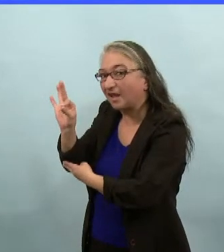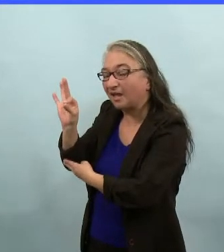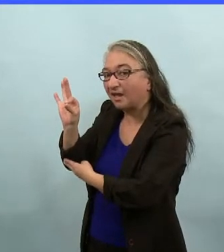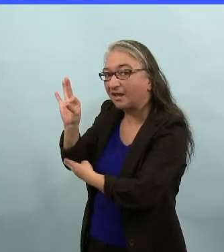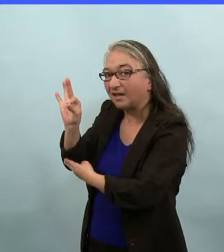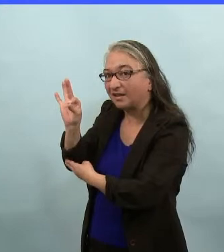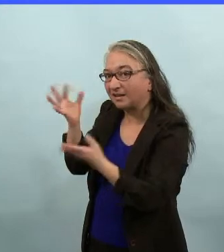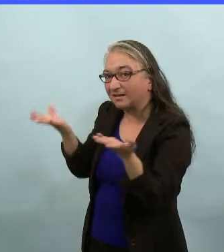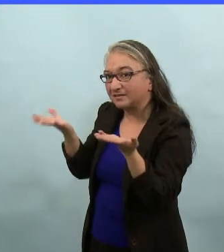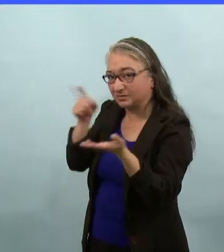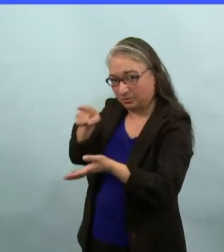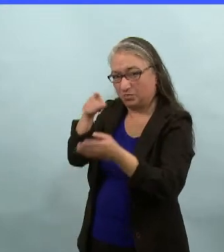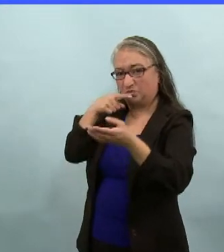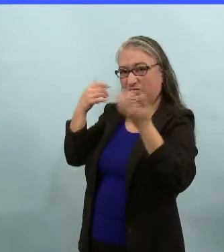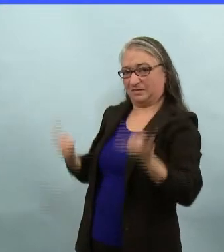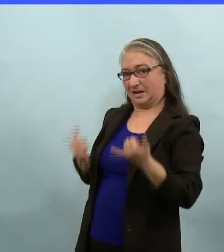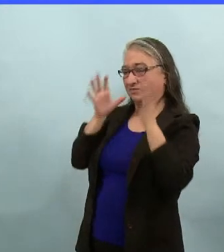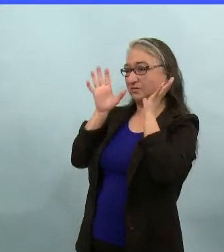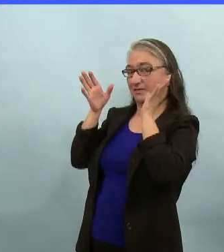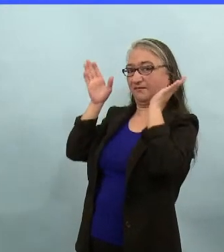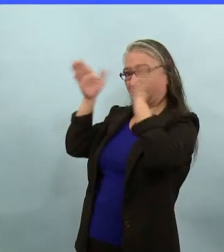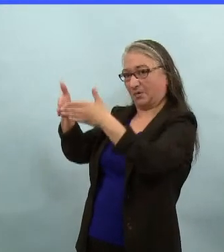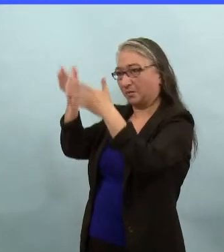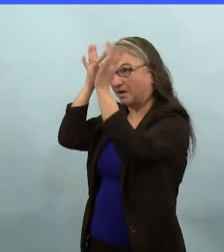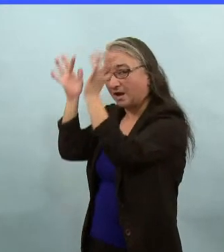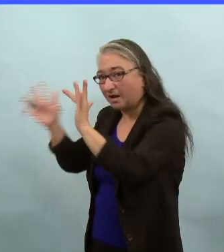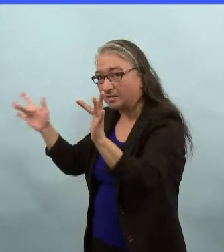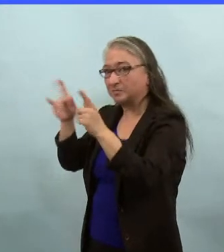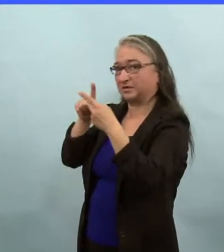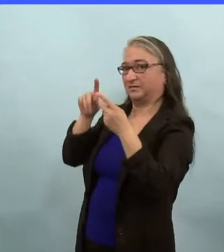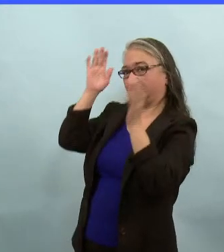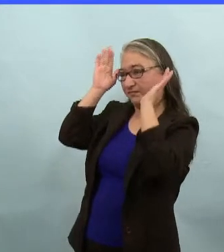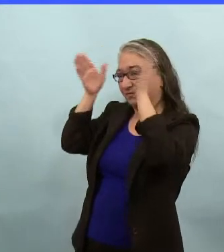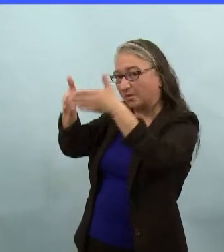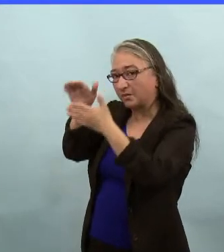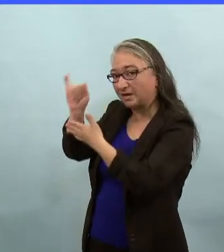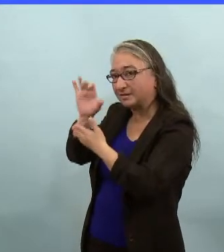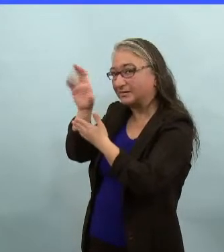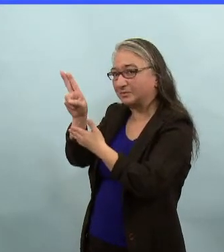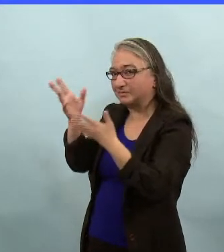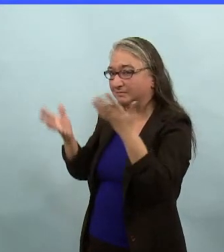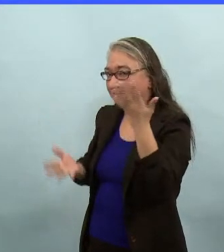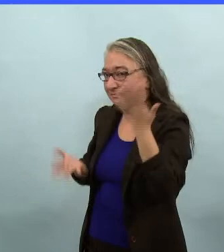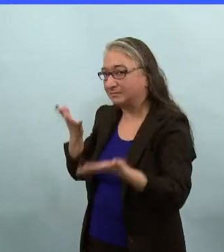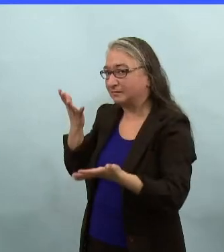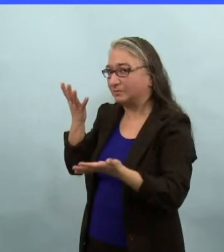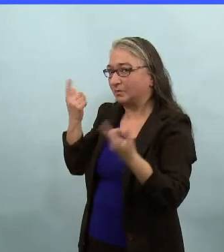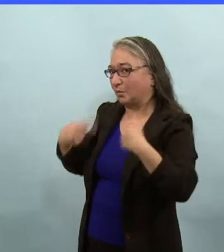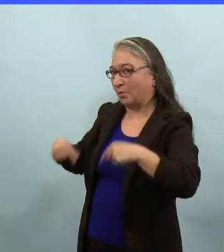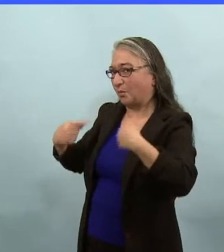and emissions you know at what point do you do act or is this just letting nature take its course now